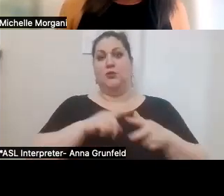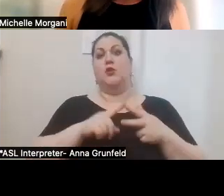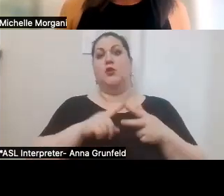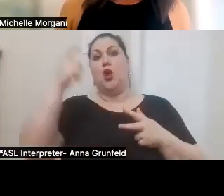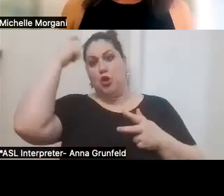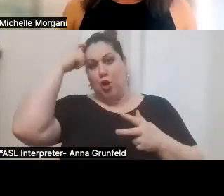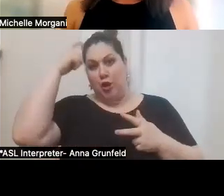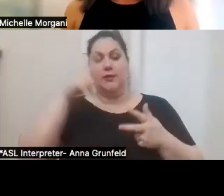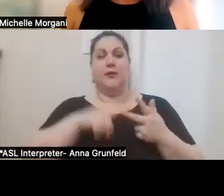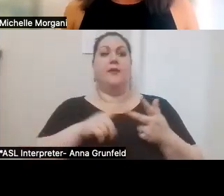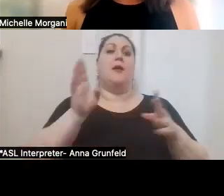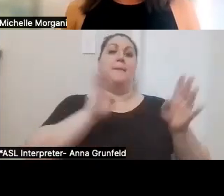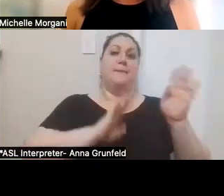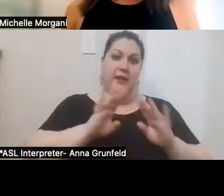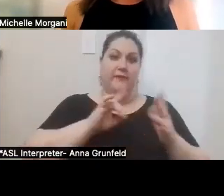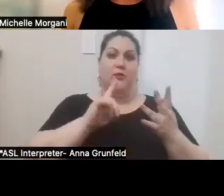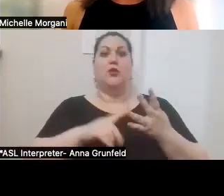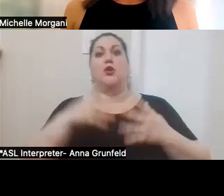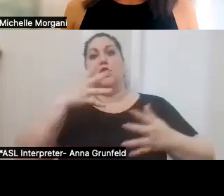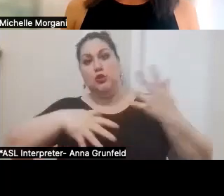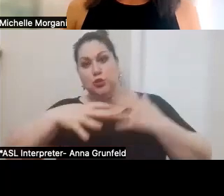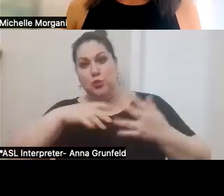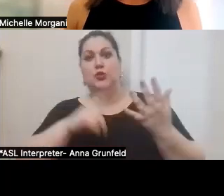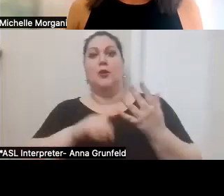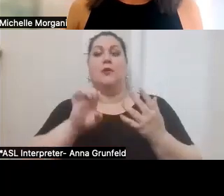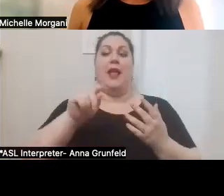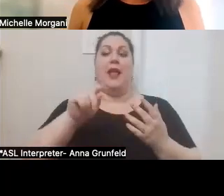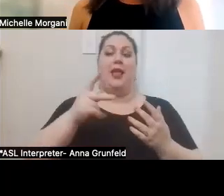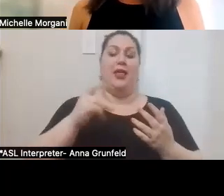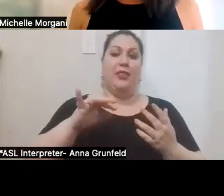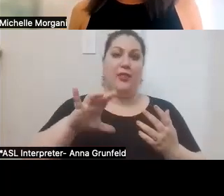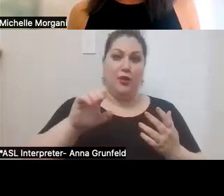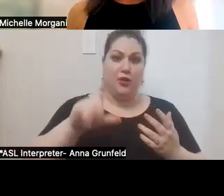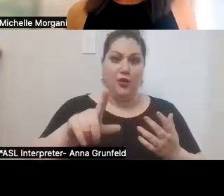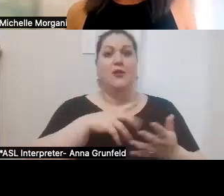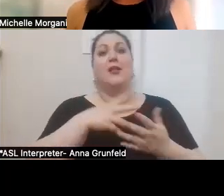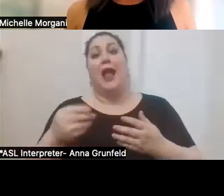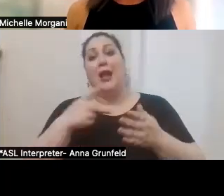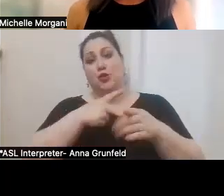their ethical and their professional requirements as well as their functional impacts again.